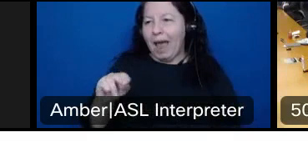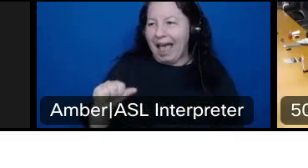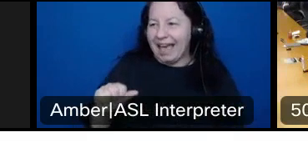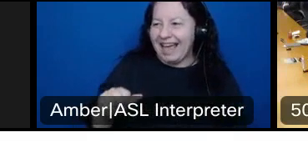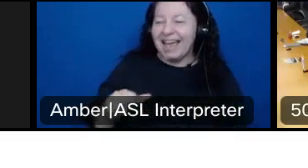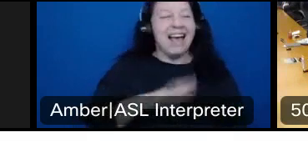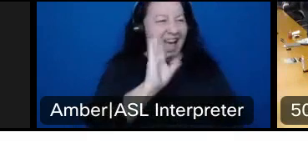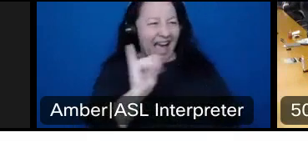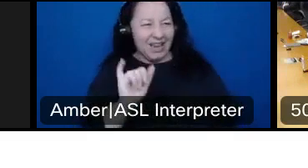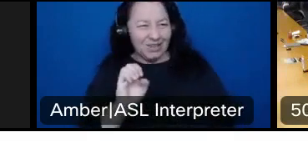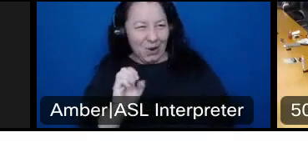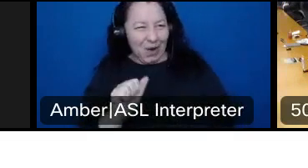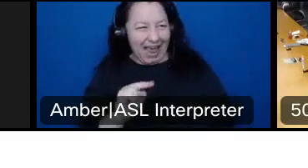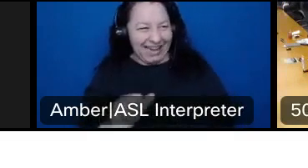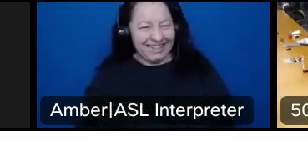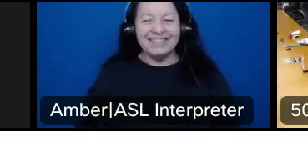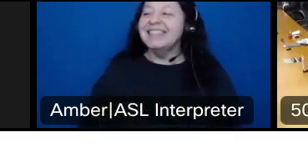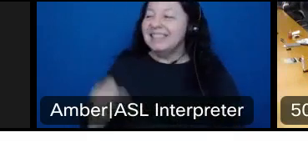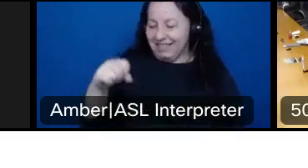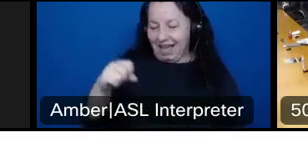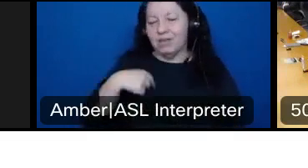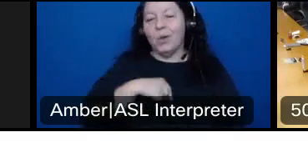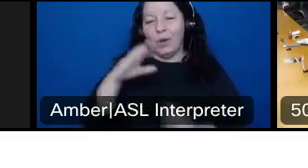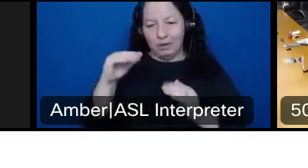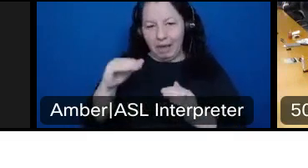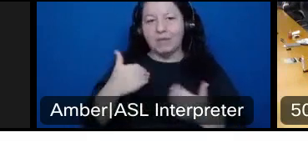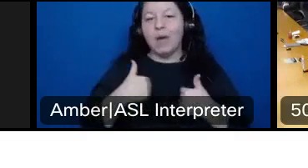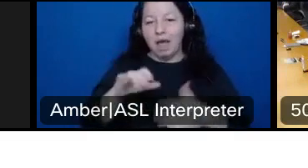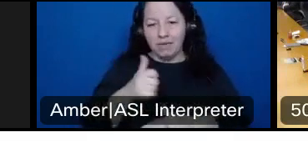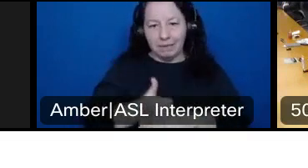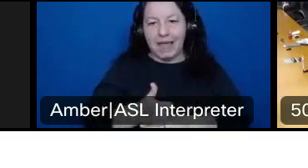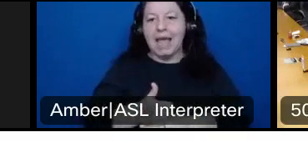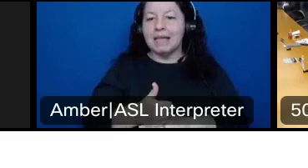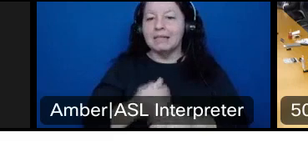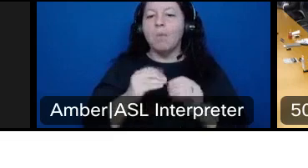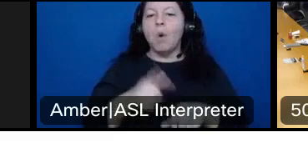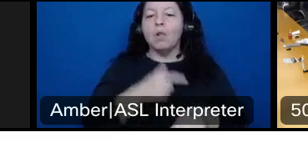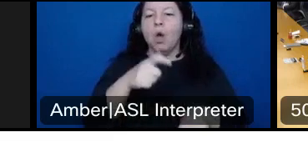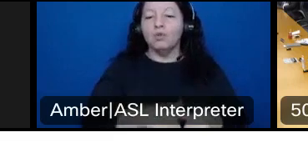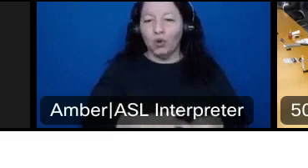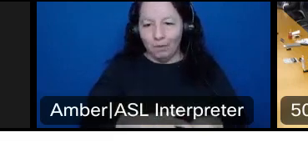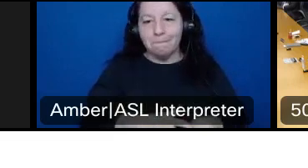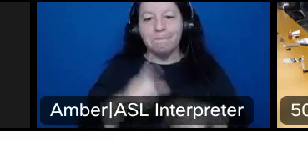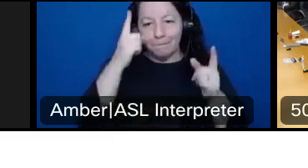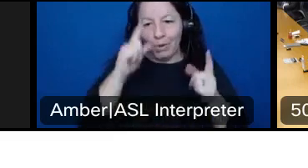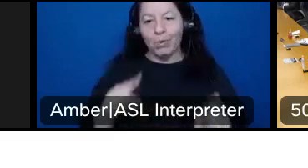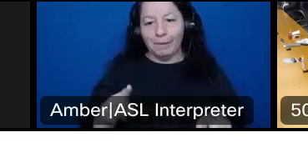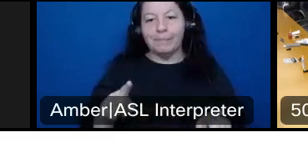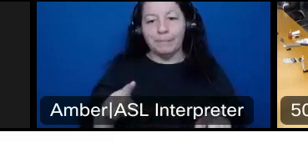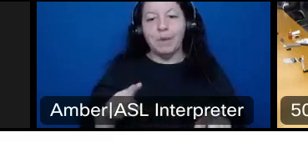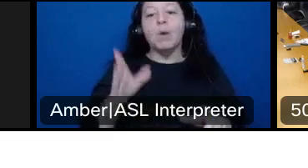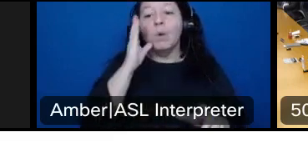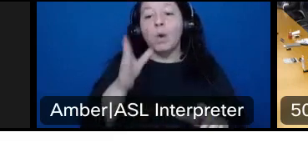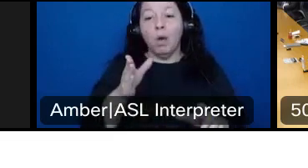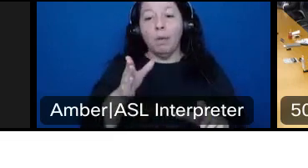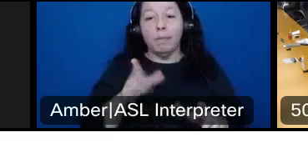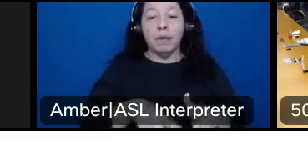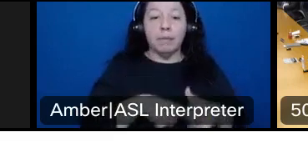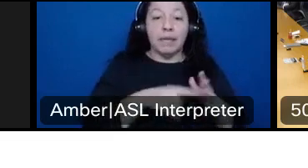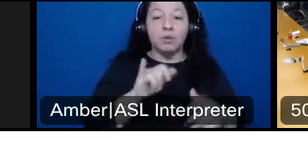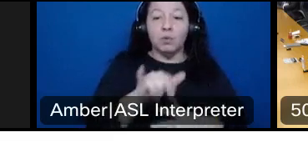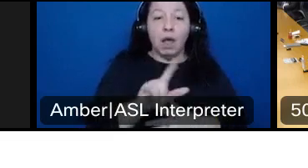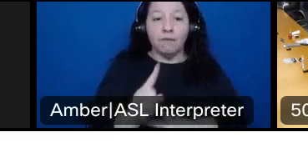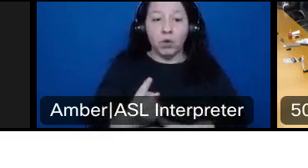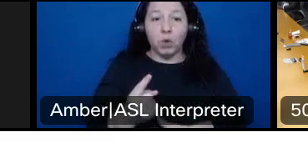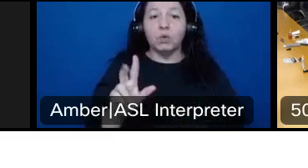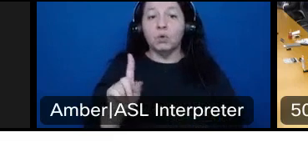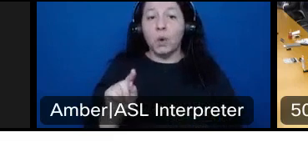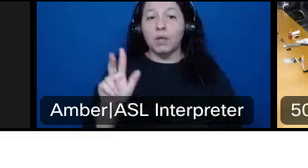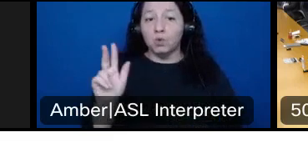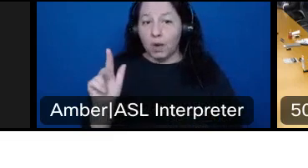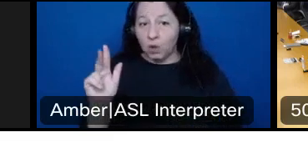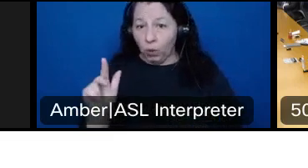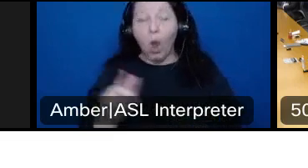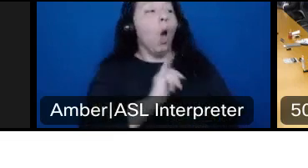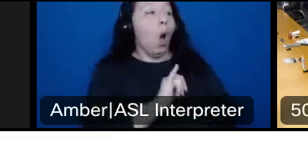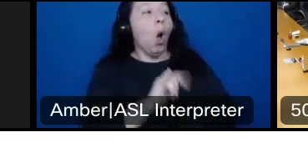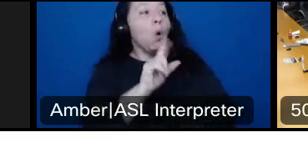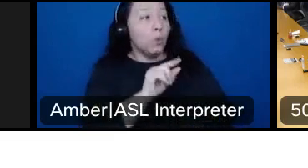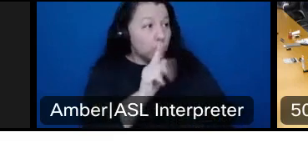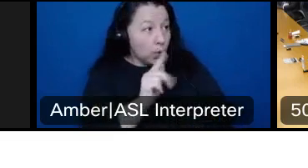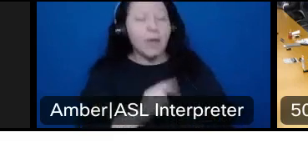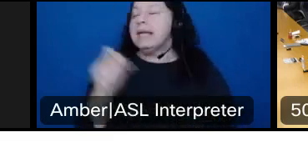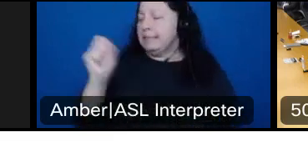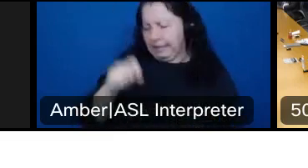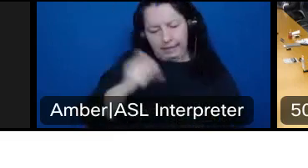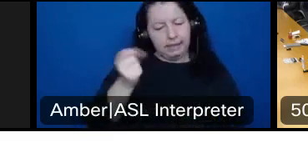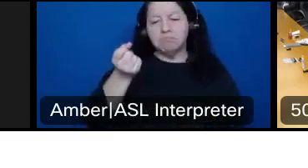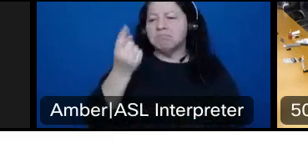Yes, we are expecting to have in place a longer term agreement that will be effective July 1st of 2023 2023. okay. Even though we're asking through 24, we have to. though we're asking through twenty four we have to